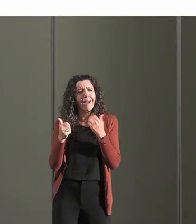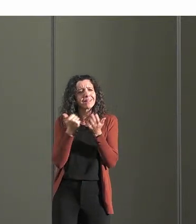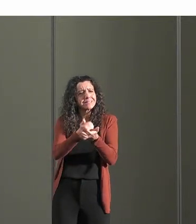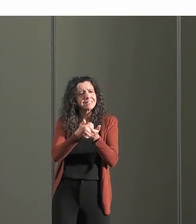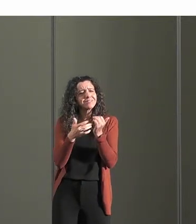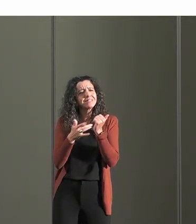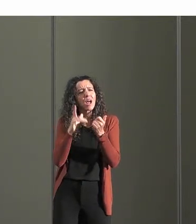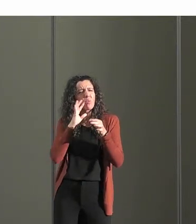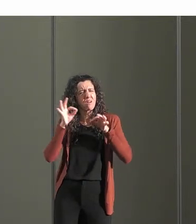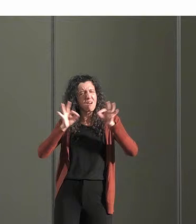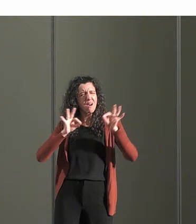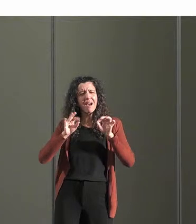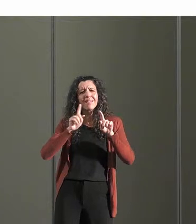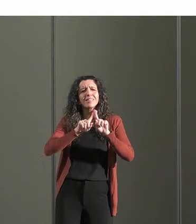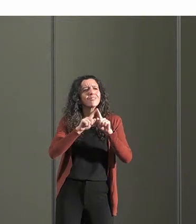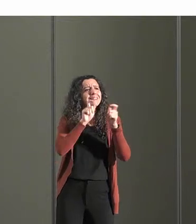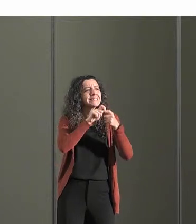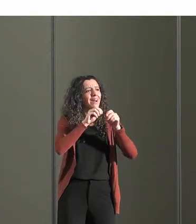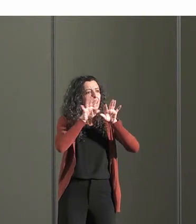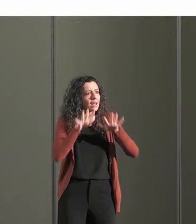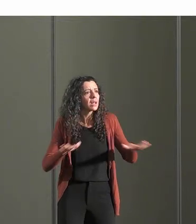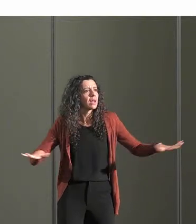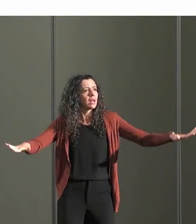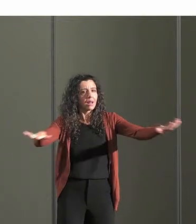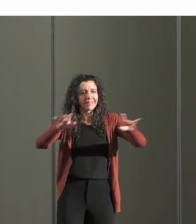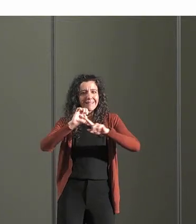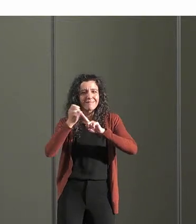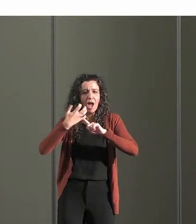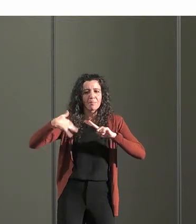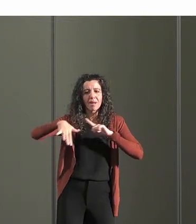looking at lookout, this is a powerful assistant tech reads